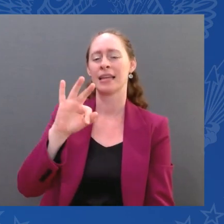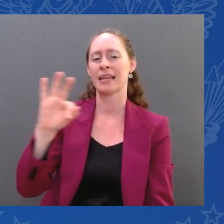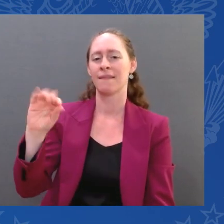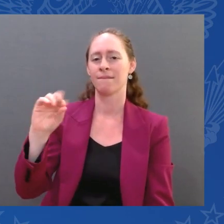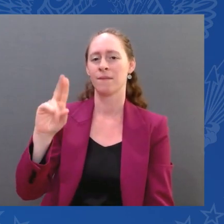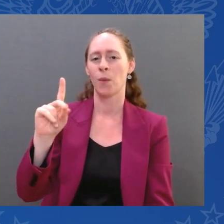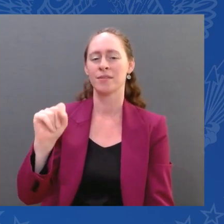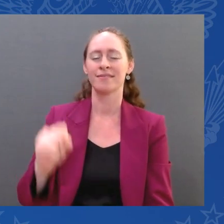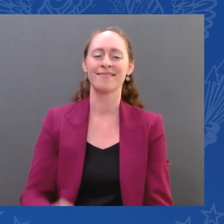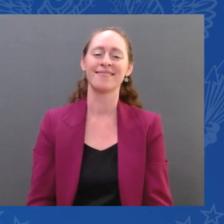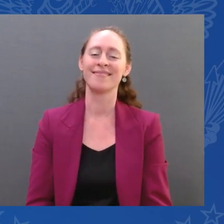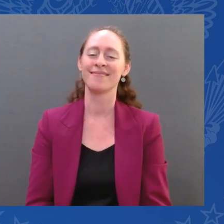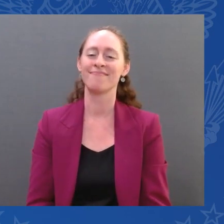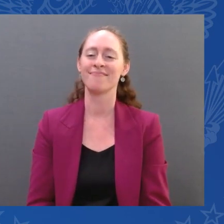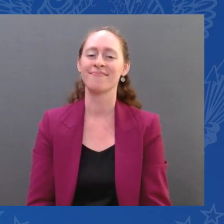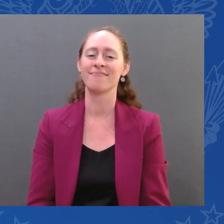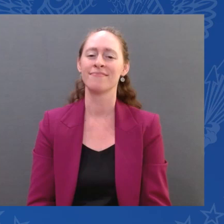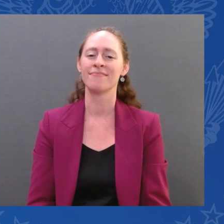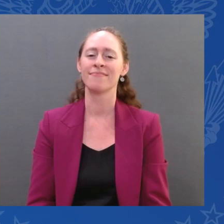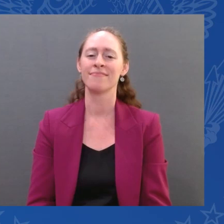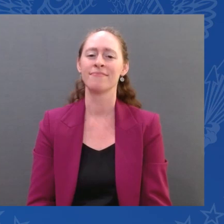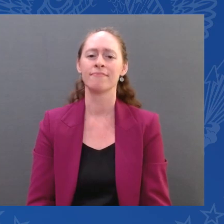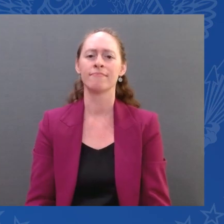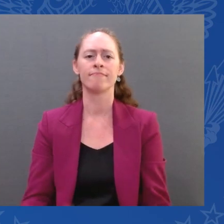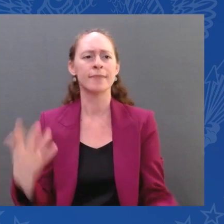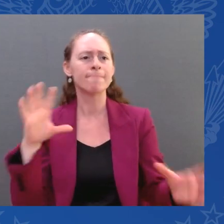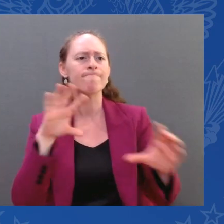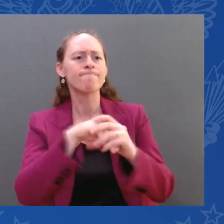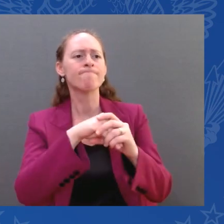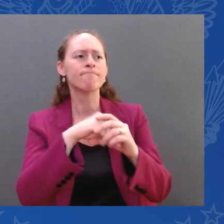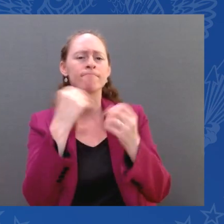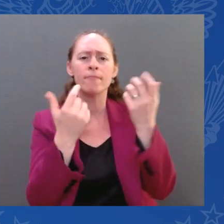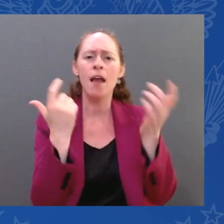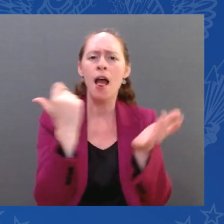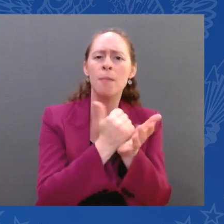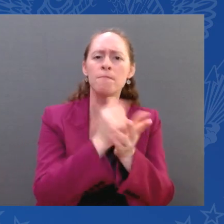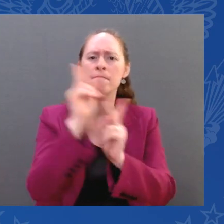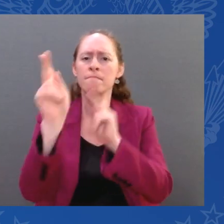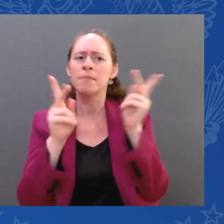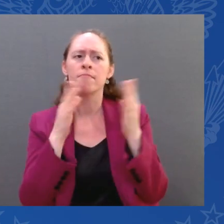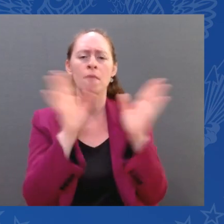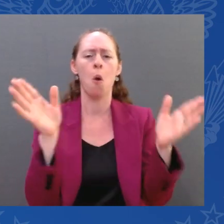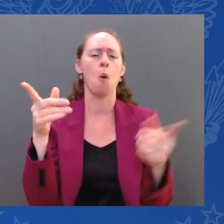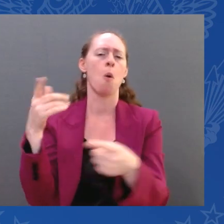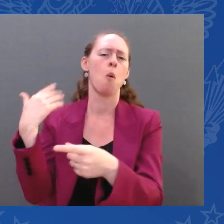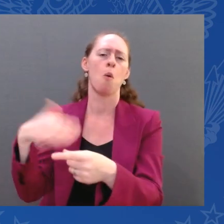Elected by the people of her hometown of Tucson, Arizona, because they trusted her. They trusted her.